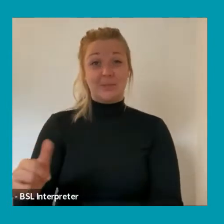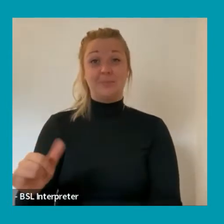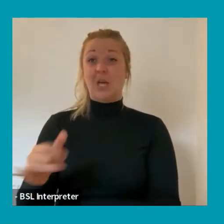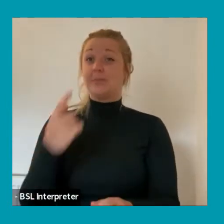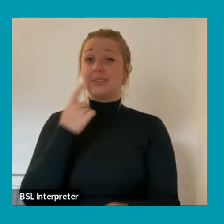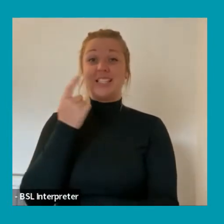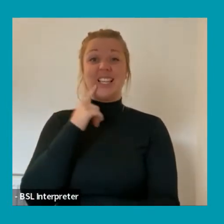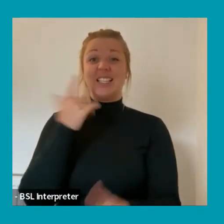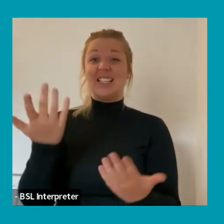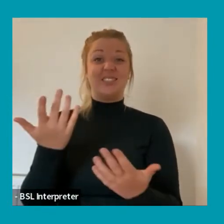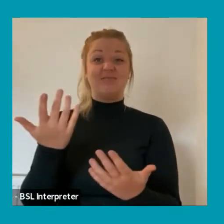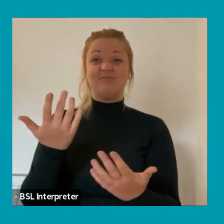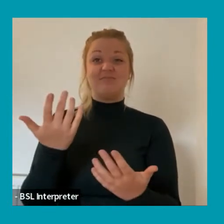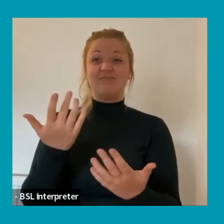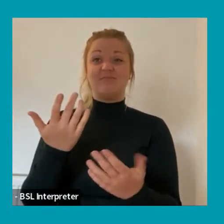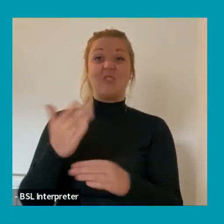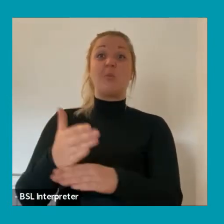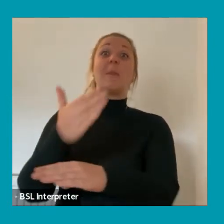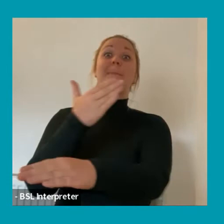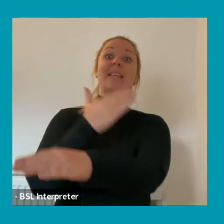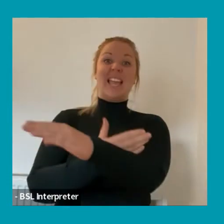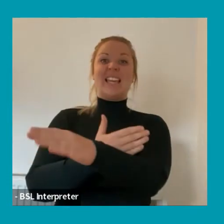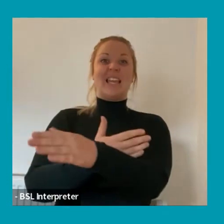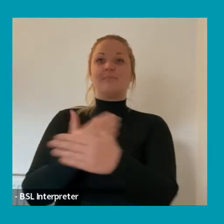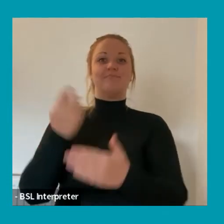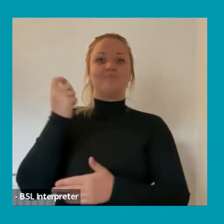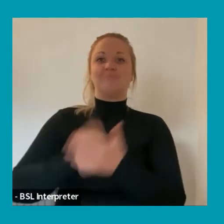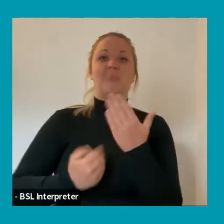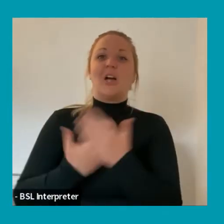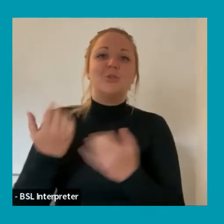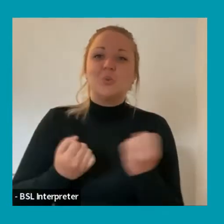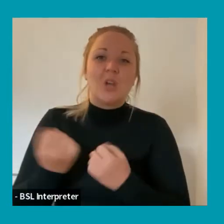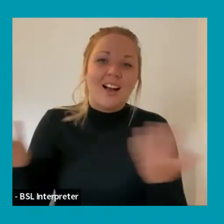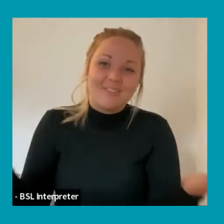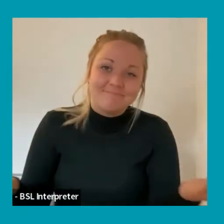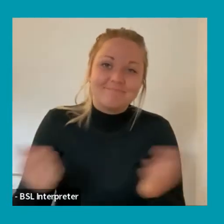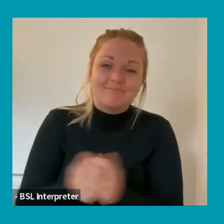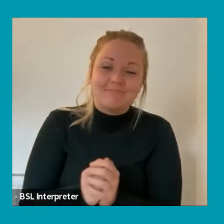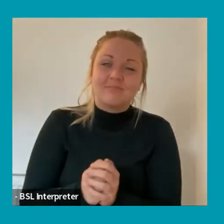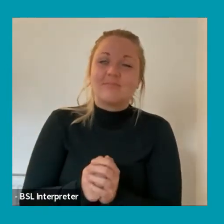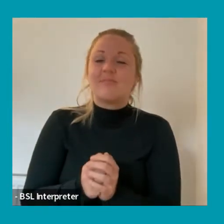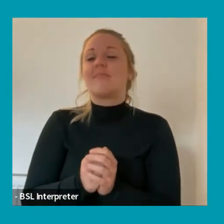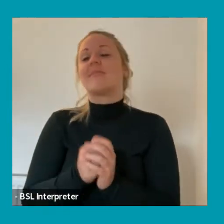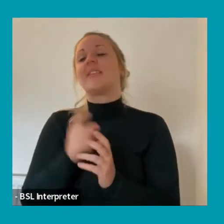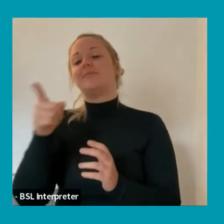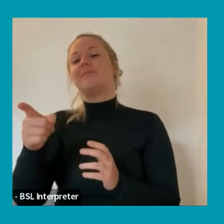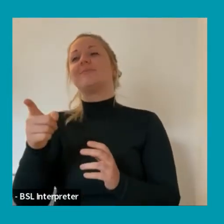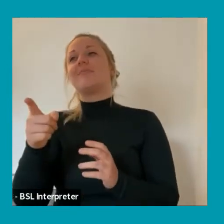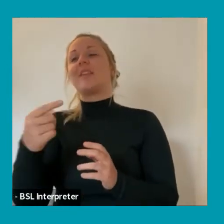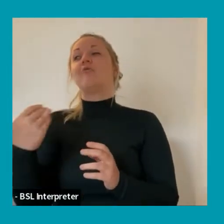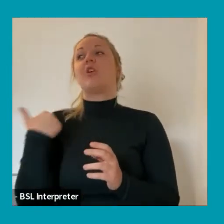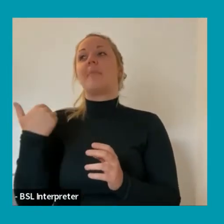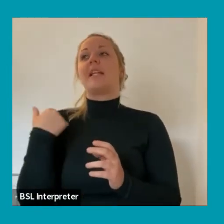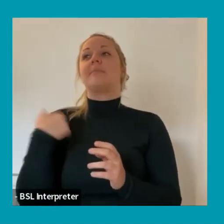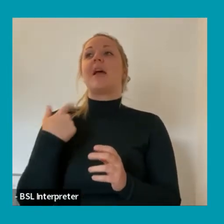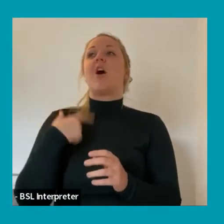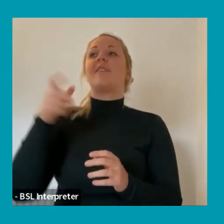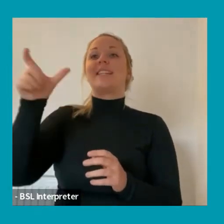It reminds me of the story of a candidate with visual impairment, who turned up on her first day on her new